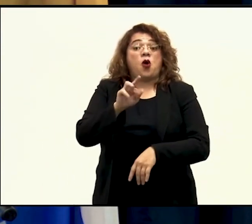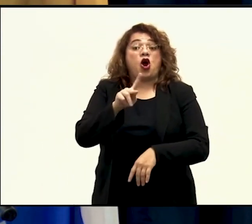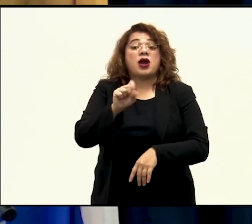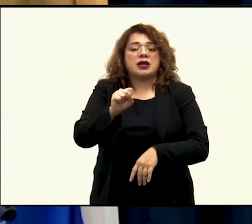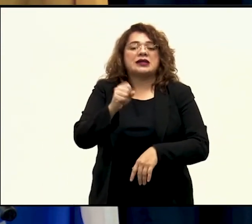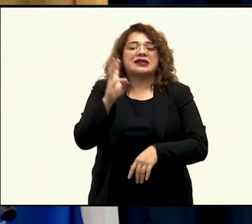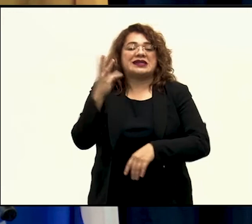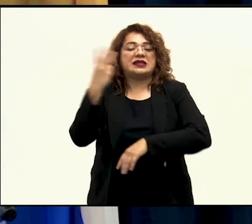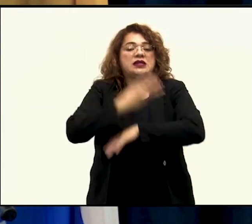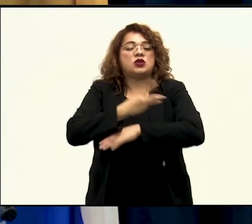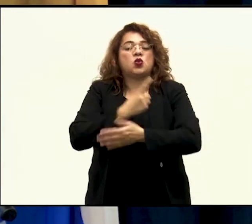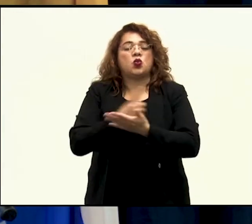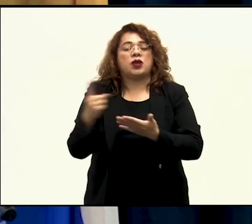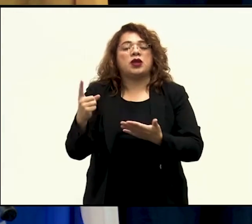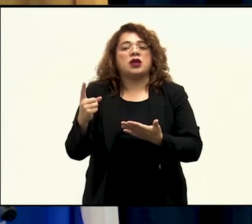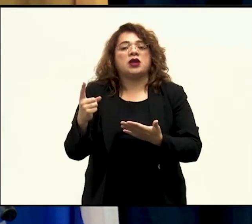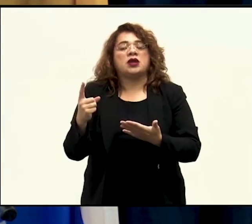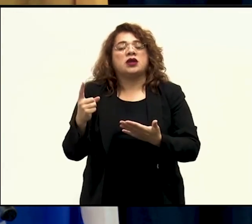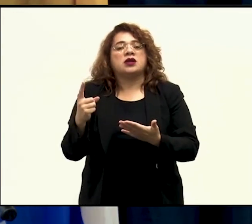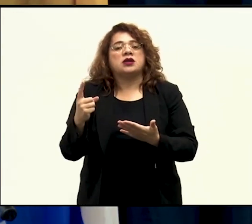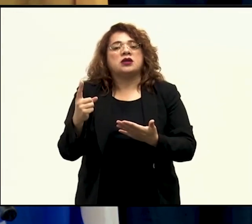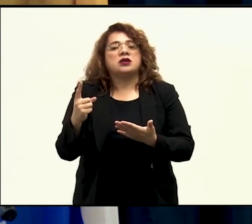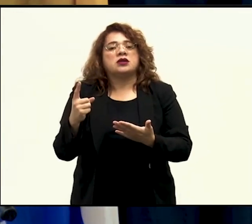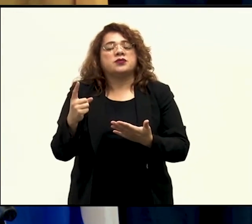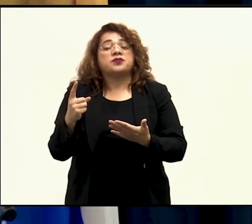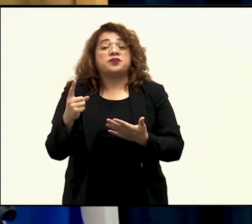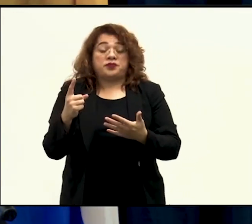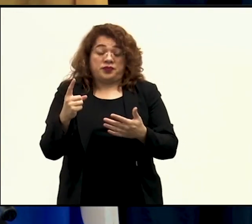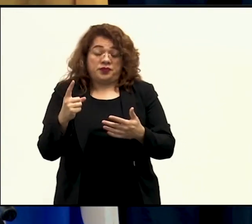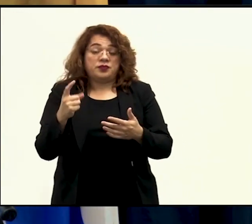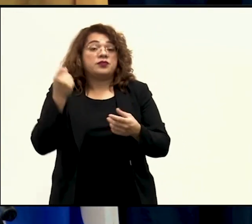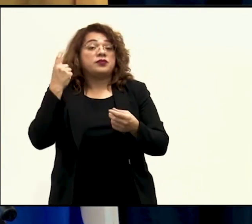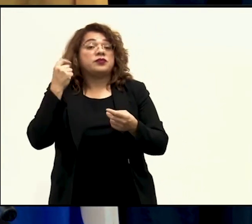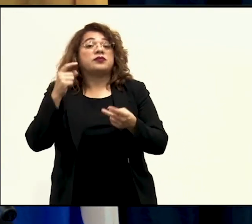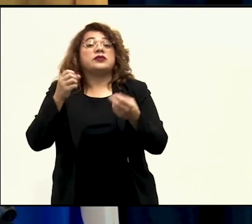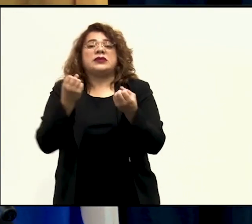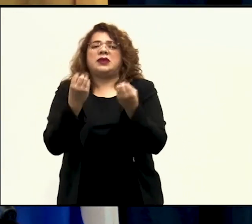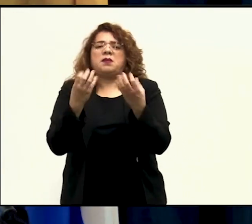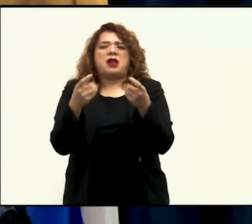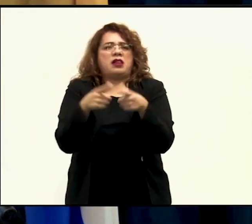We have these Health department outreach teams that are multilingual, they're going out.